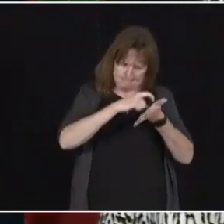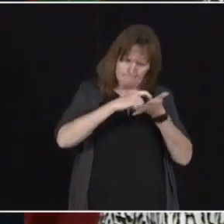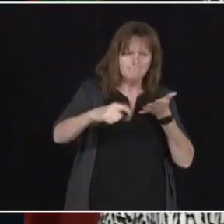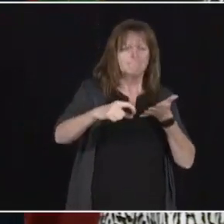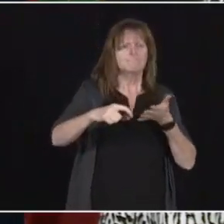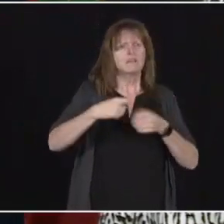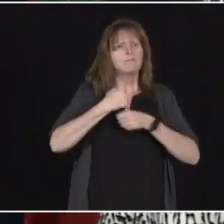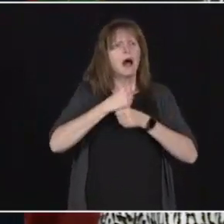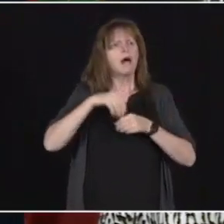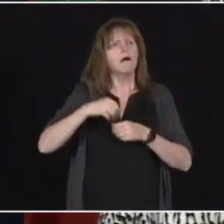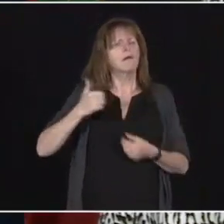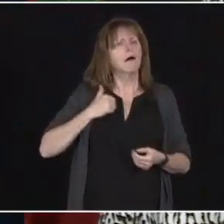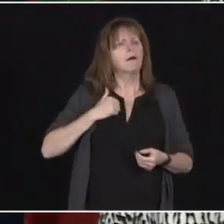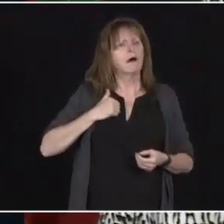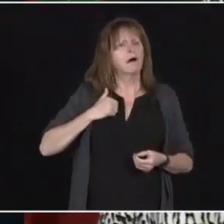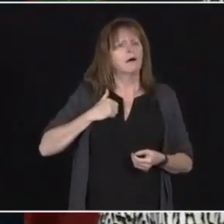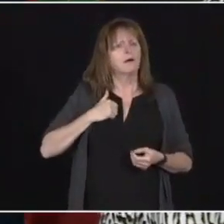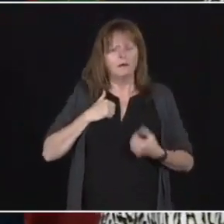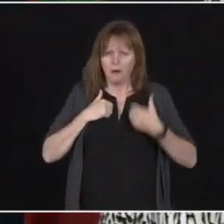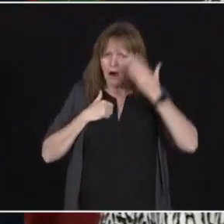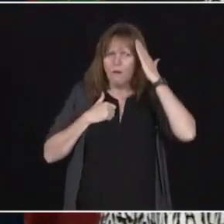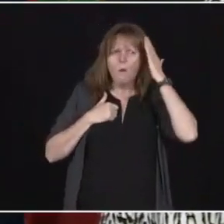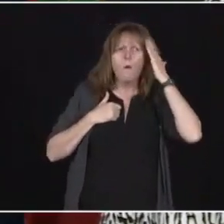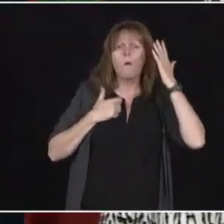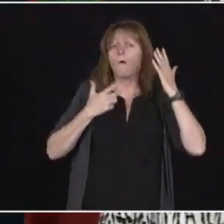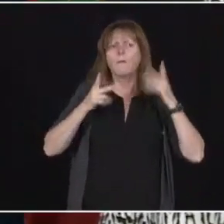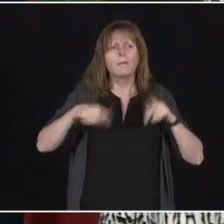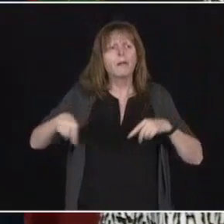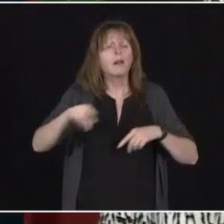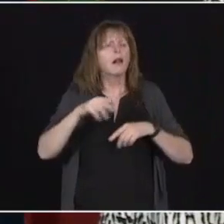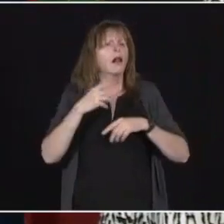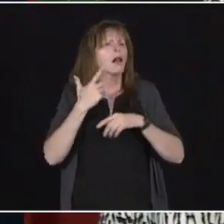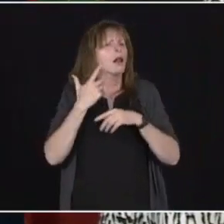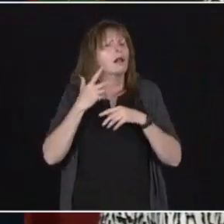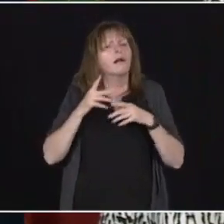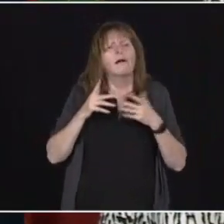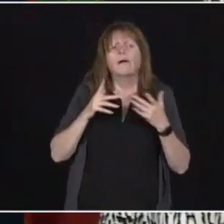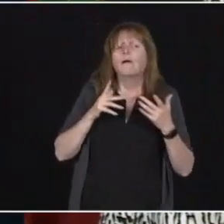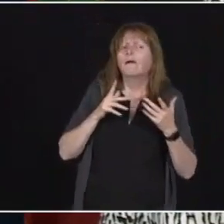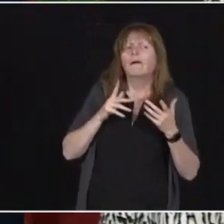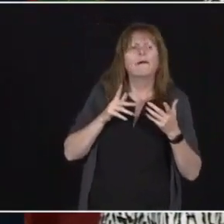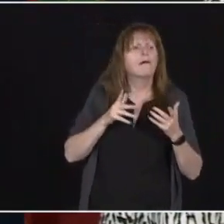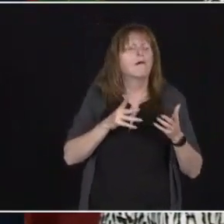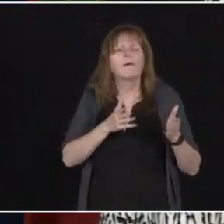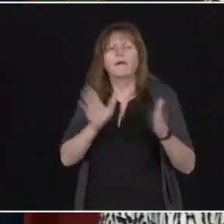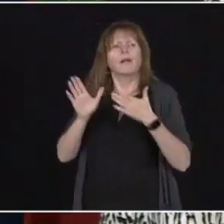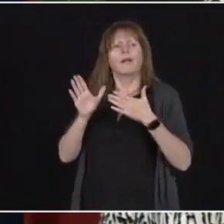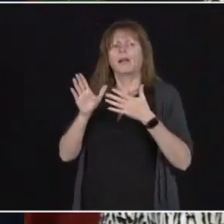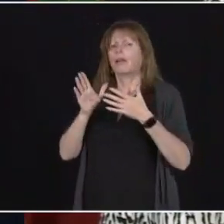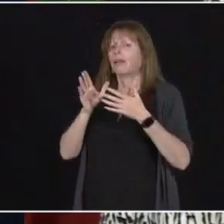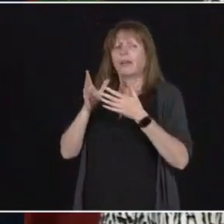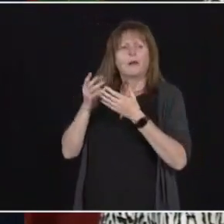She had up to the manufacturers, that start putting made in Canada because I know the consumers, even if we switch the buying of